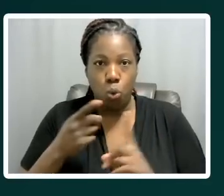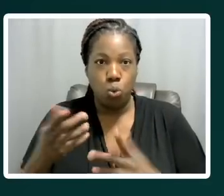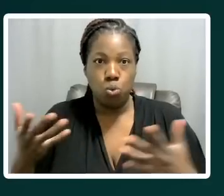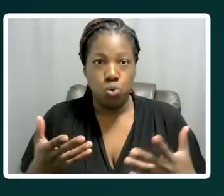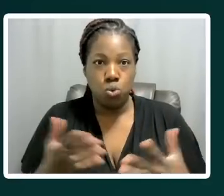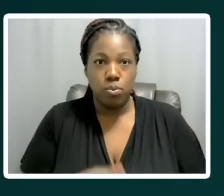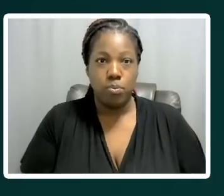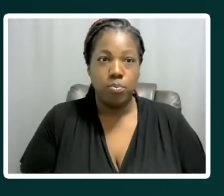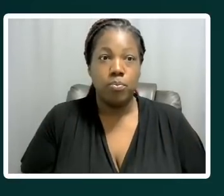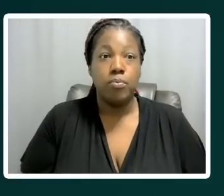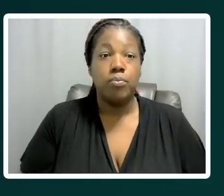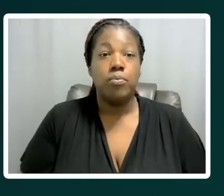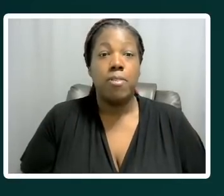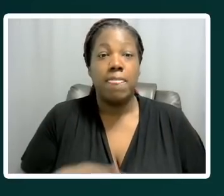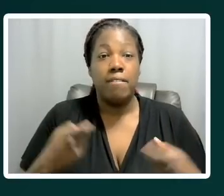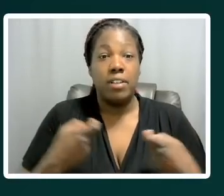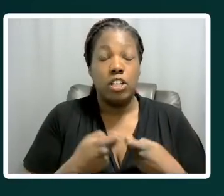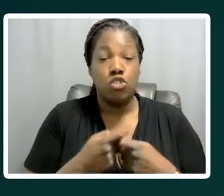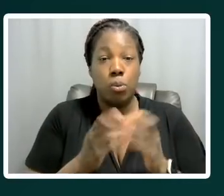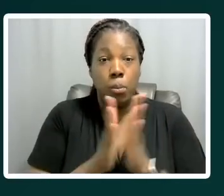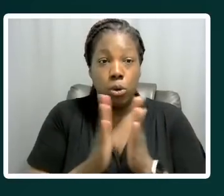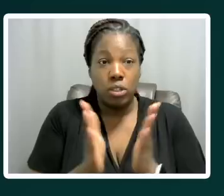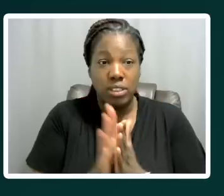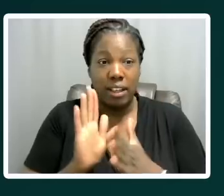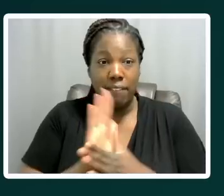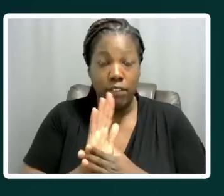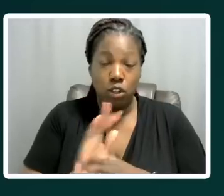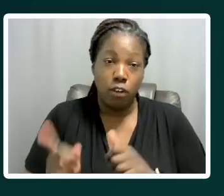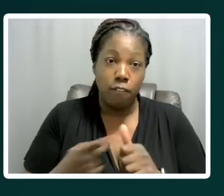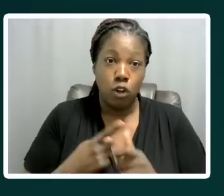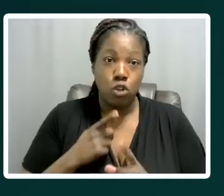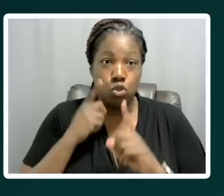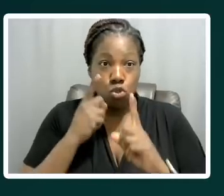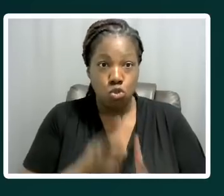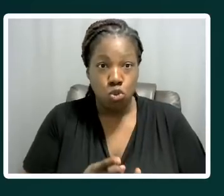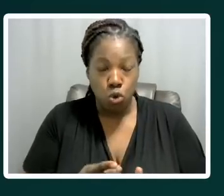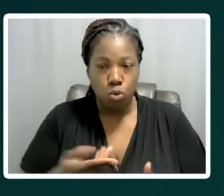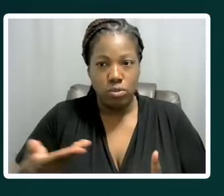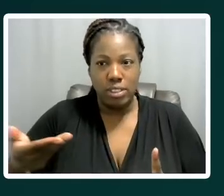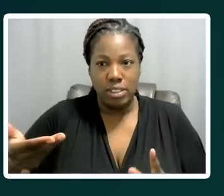For the e-books and videos, the first goal is an introduction to STEM careers. Our e-books are